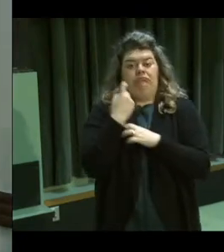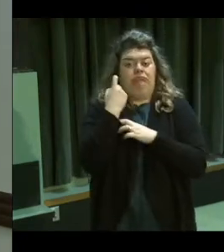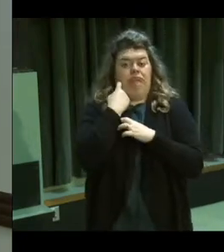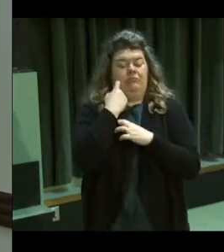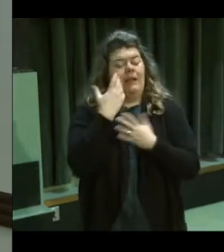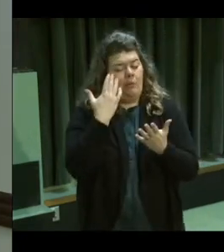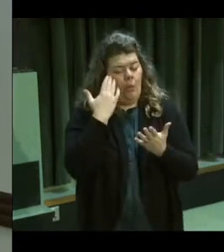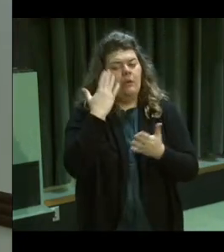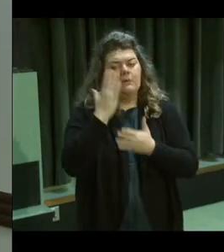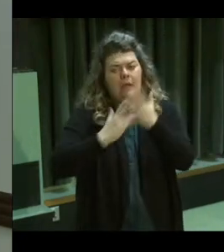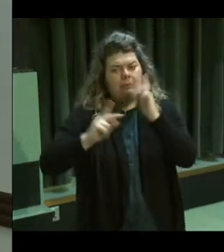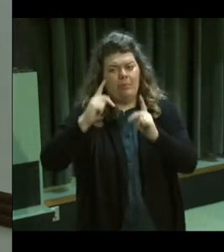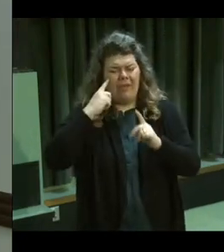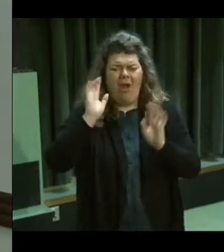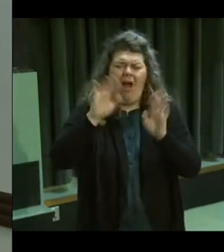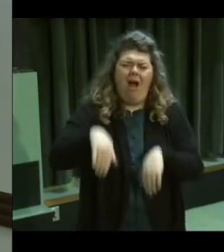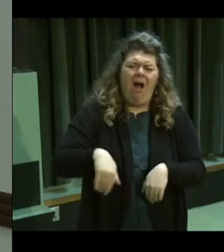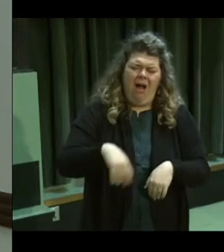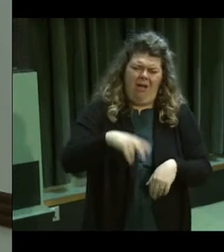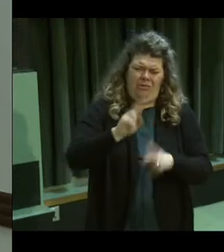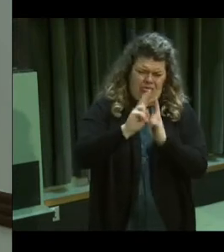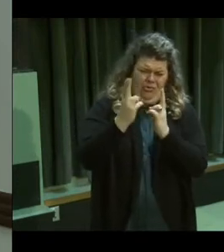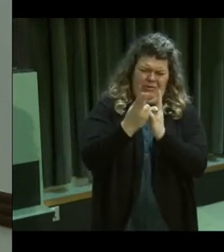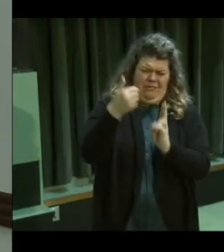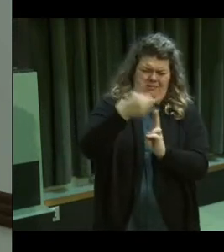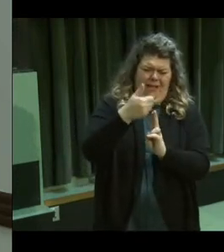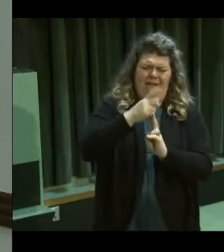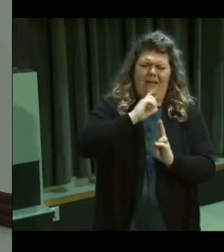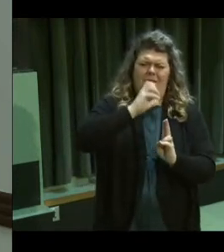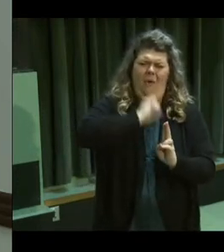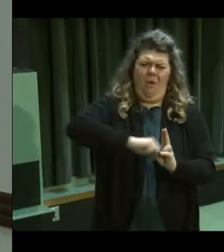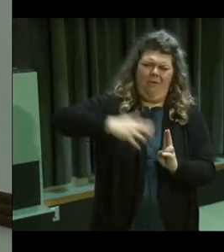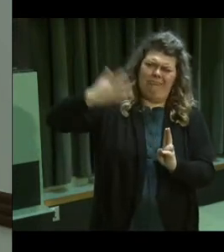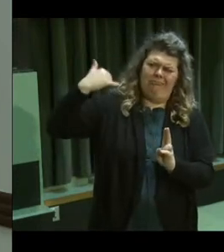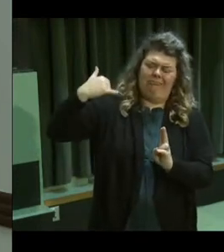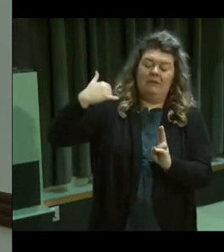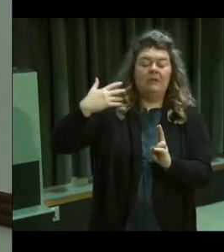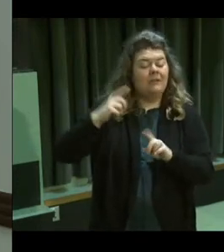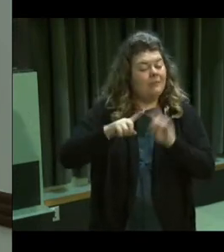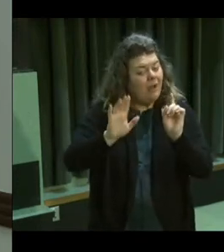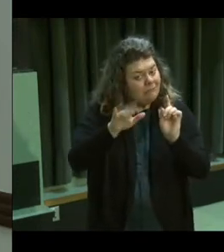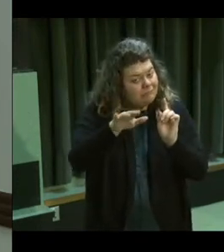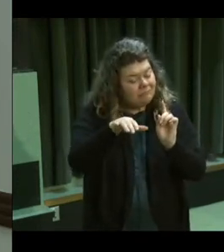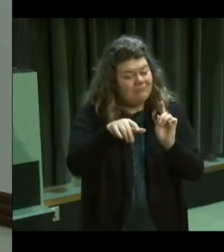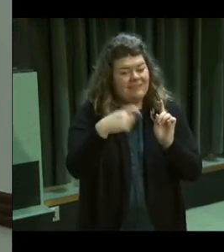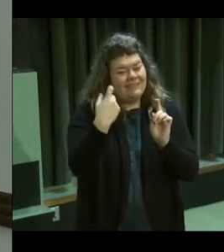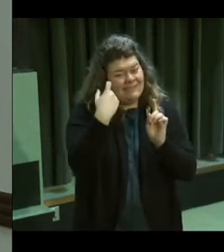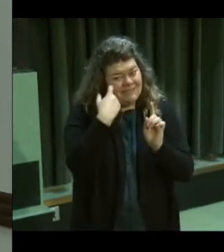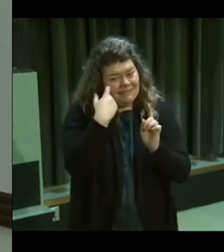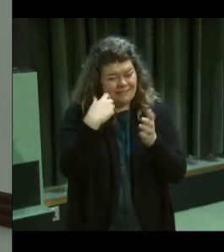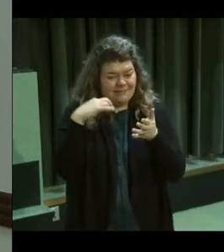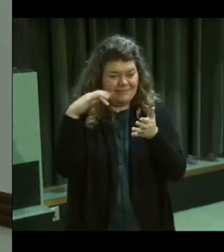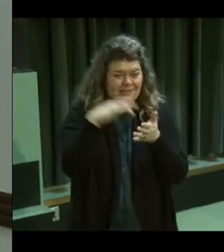So so, and, and recently, well, some people think unions are a